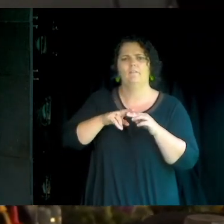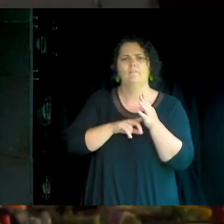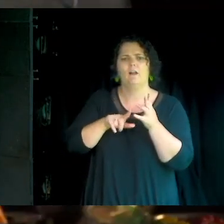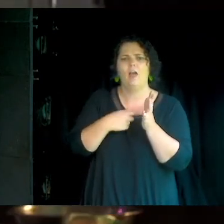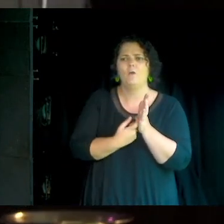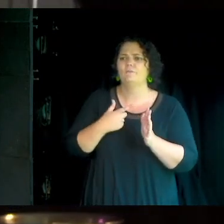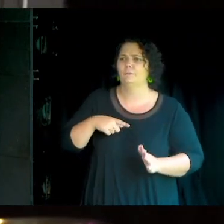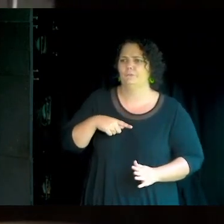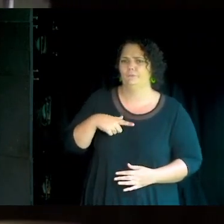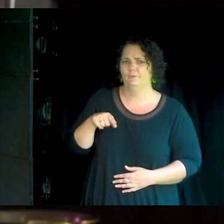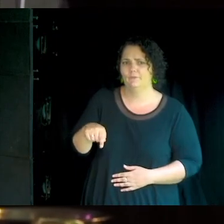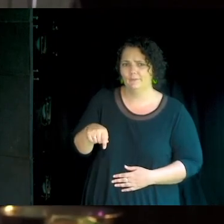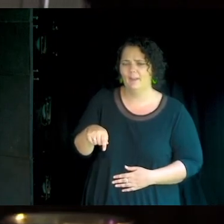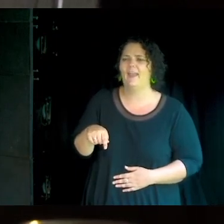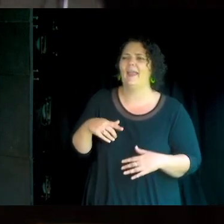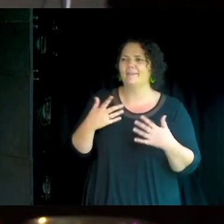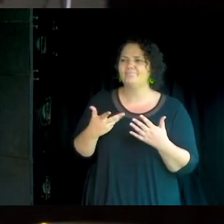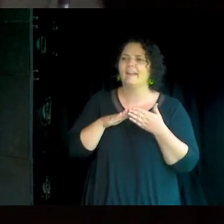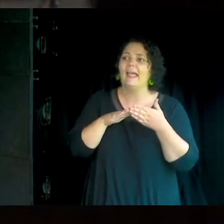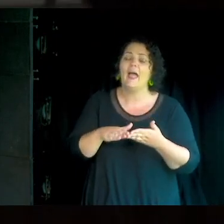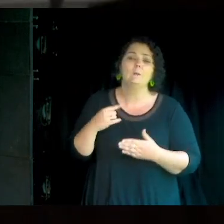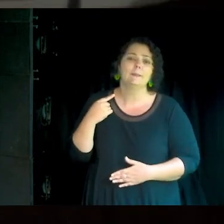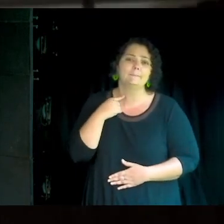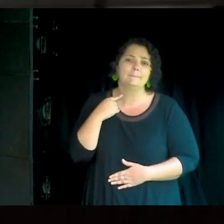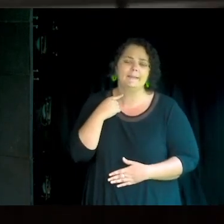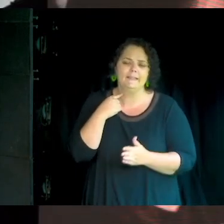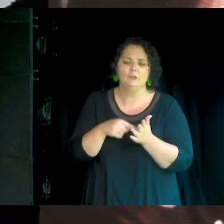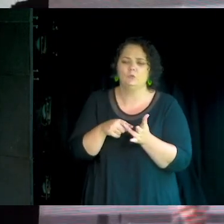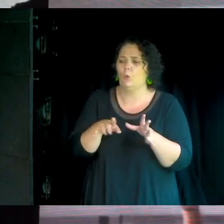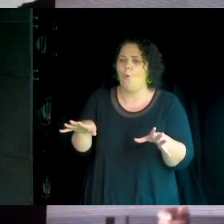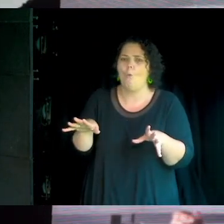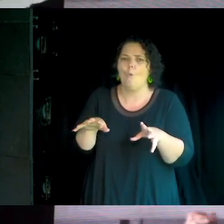that the meat is it actually helps to coat the sauce just like how you do the pasta